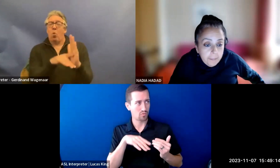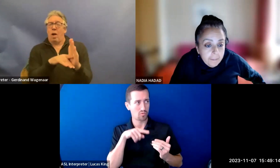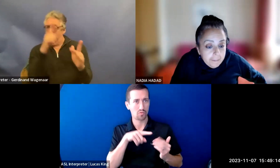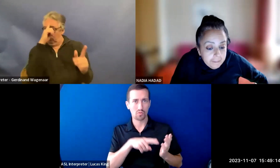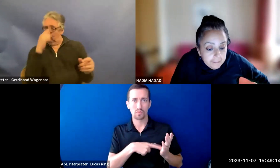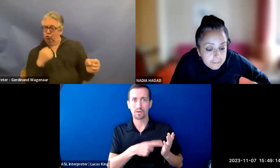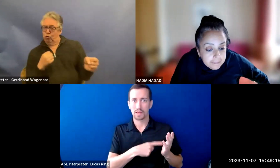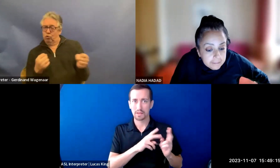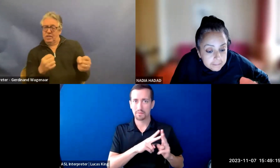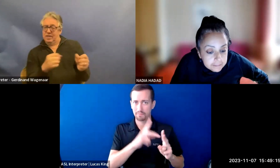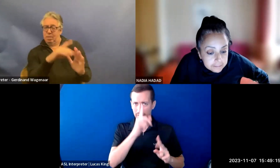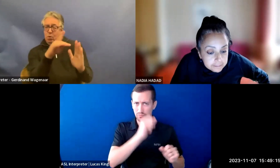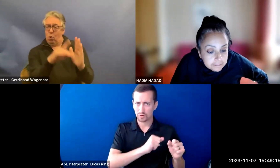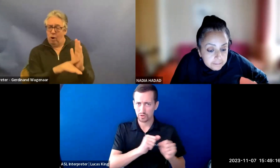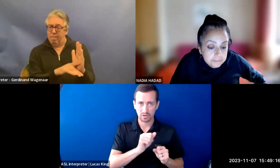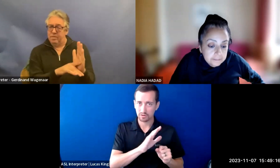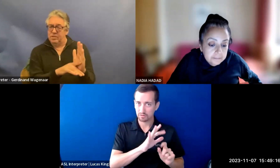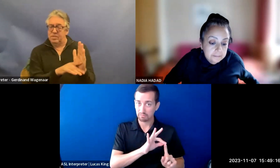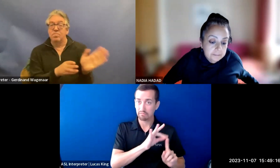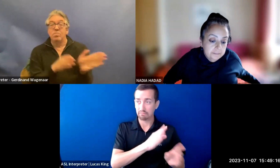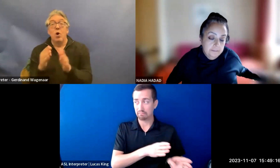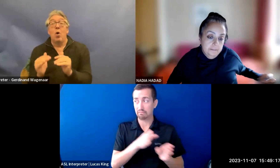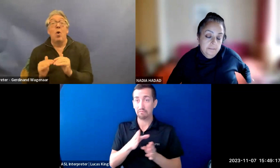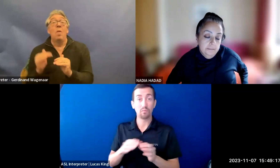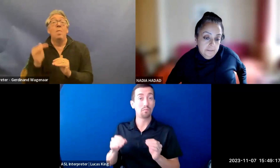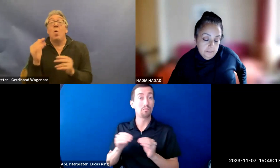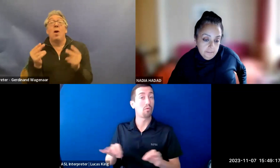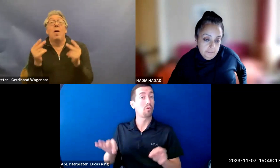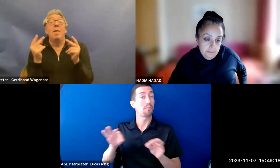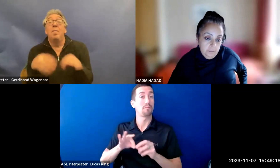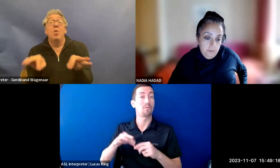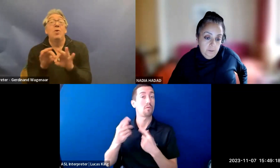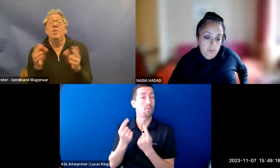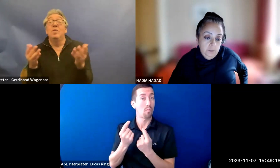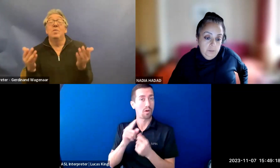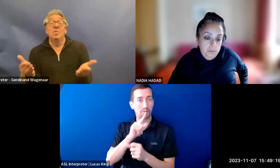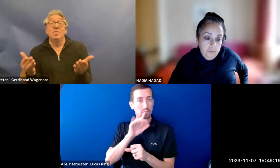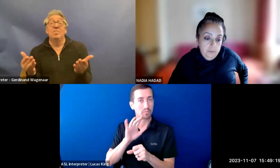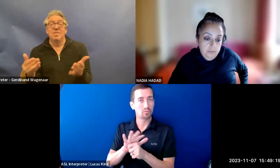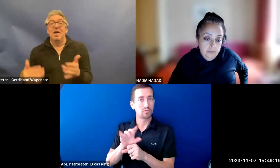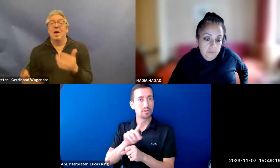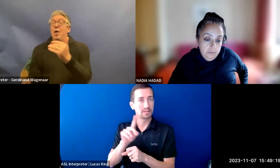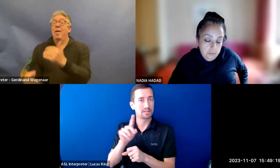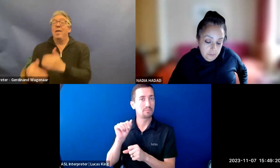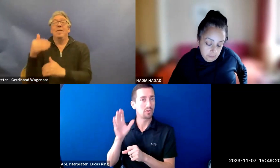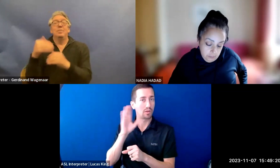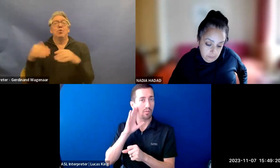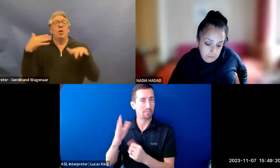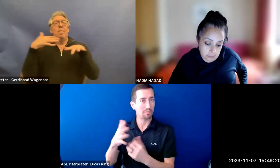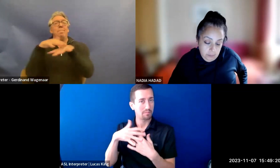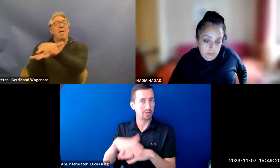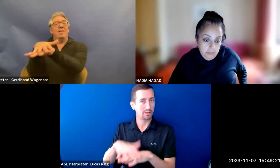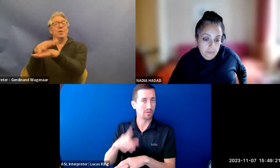I think that what is more important is to ensure that disability is mainstreamed in all of the projects.